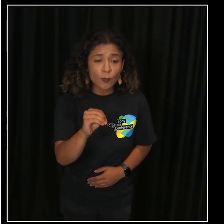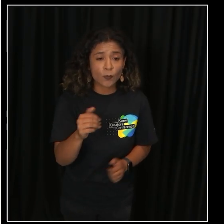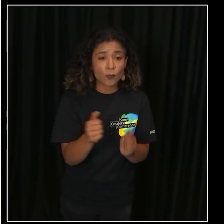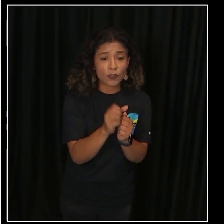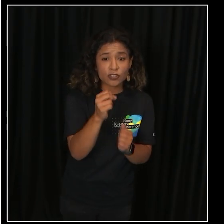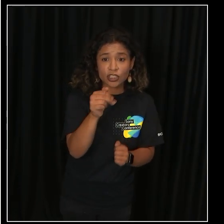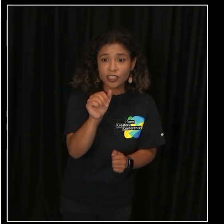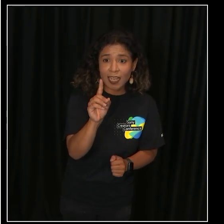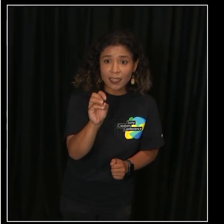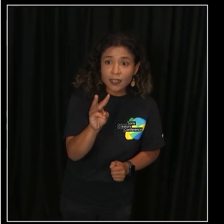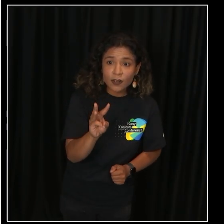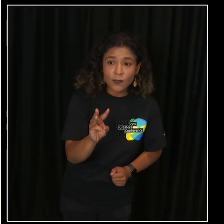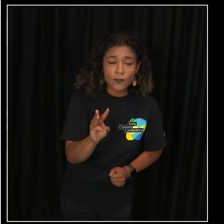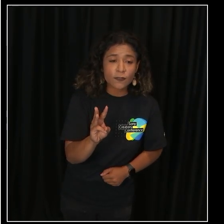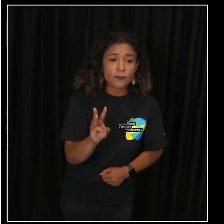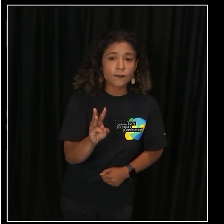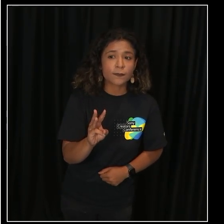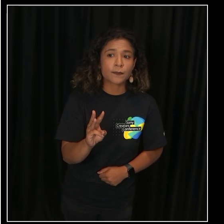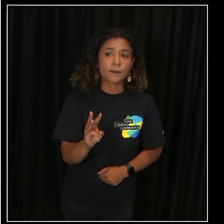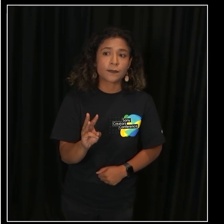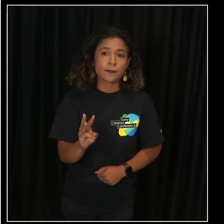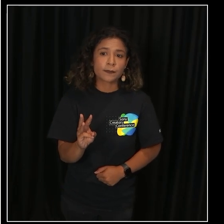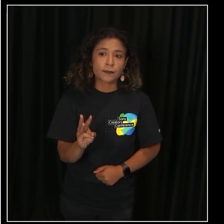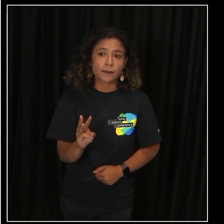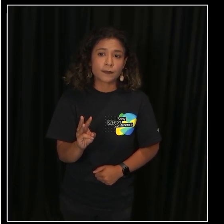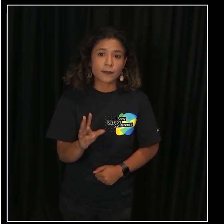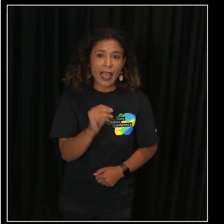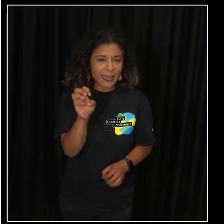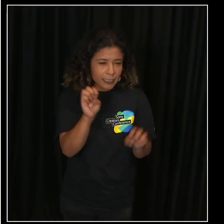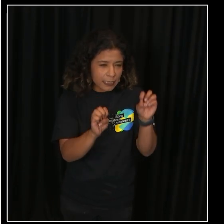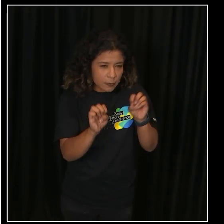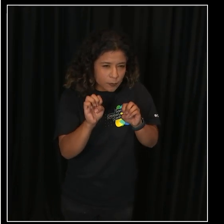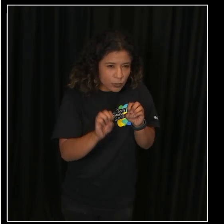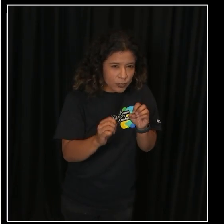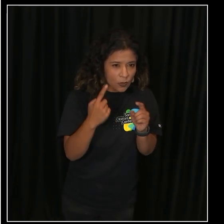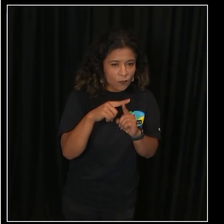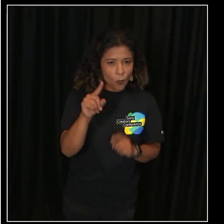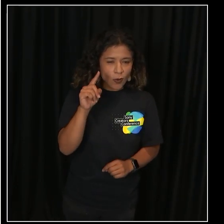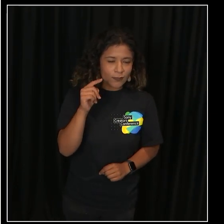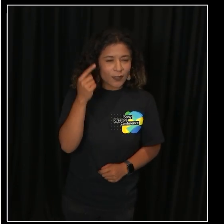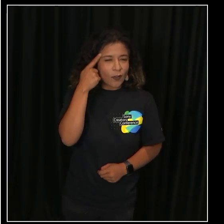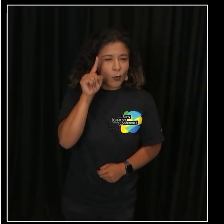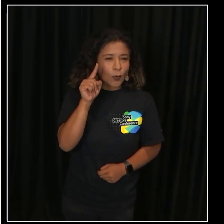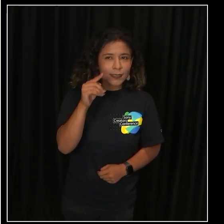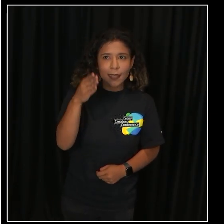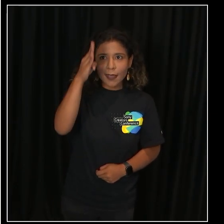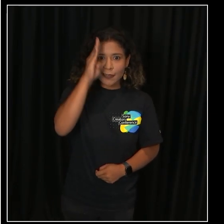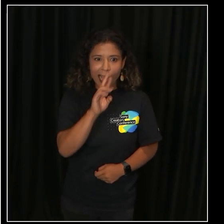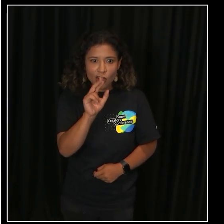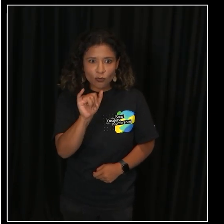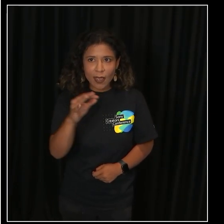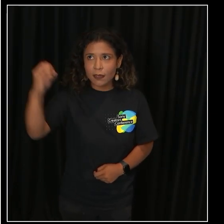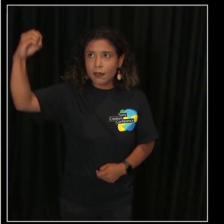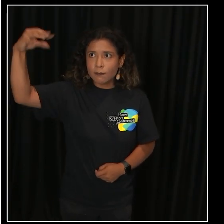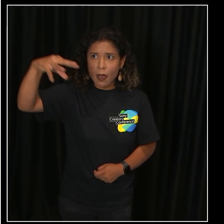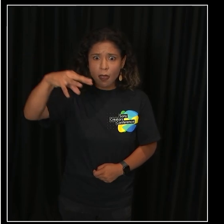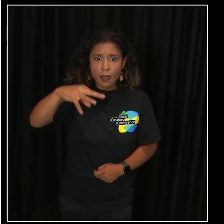within this one dimensional wavefront. And experimentally we've used it for God rays, which looked great but almost look too good